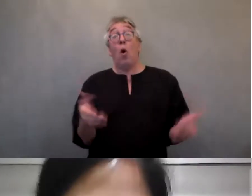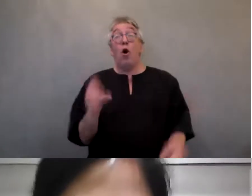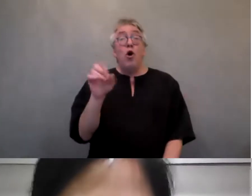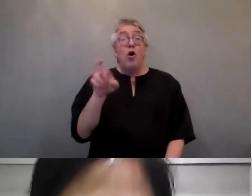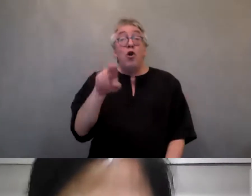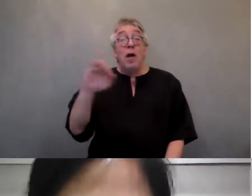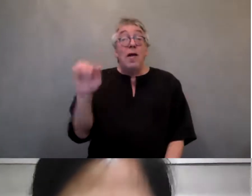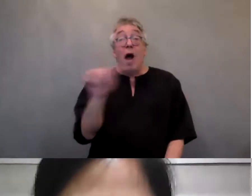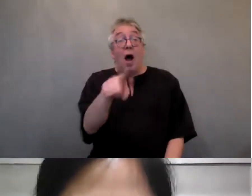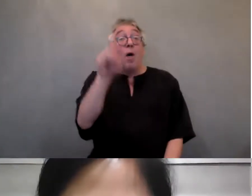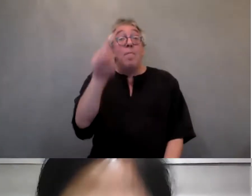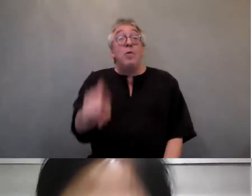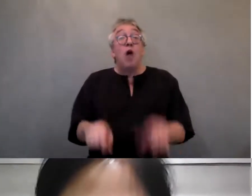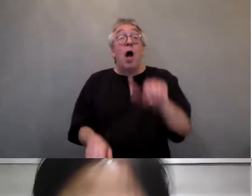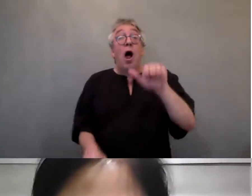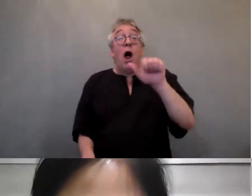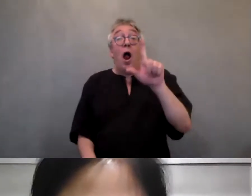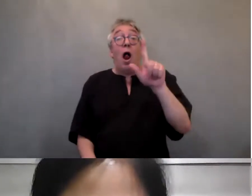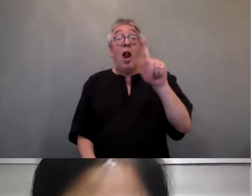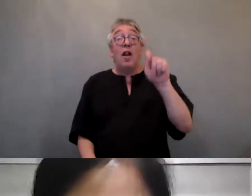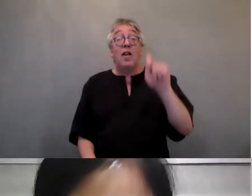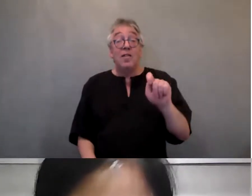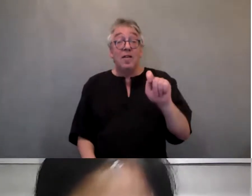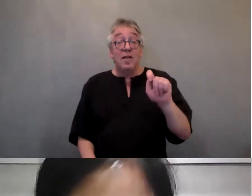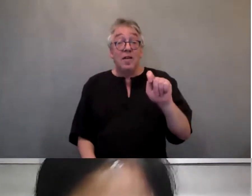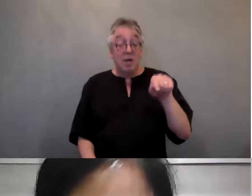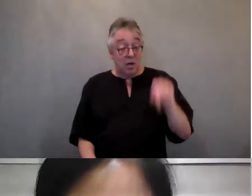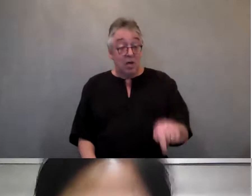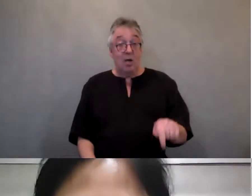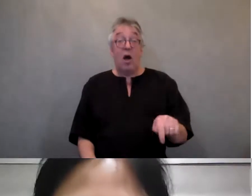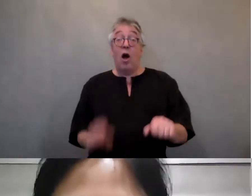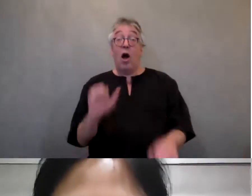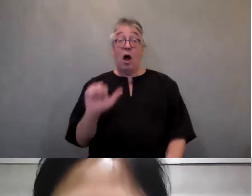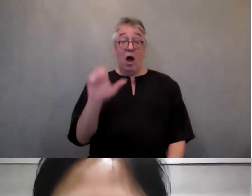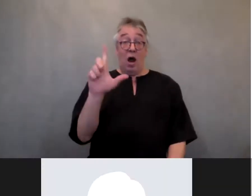her on my own.